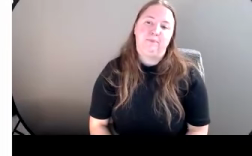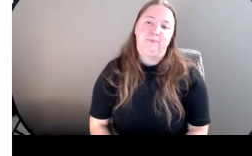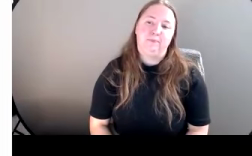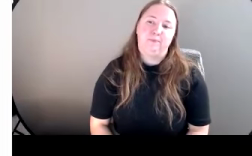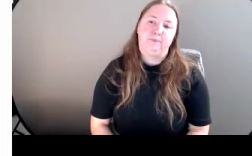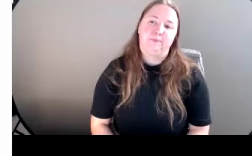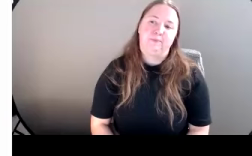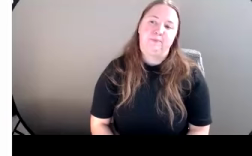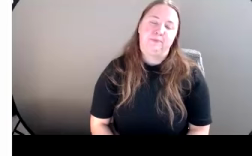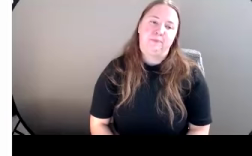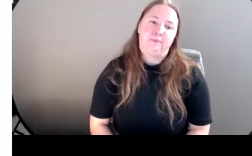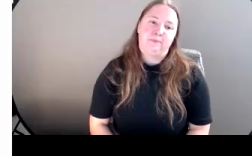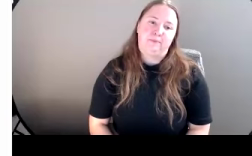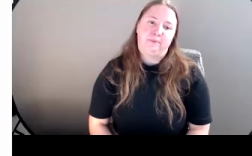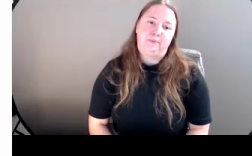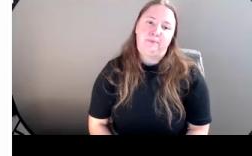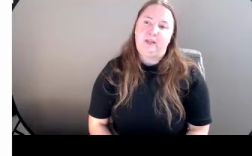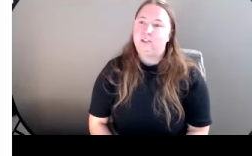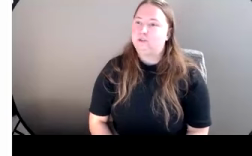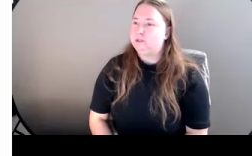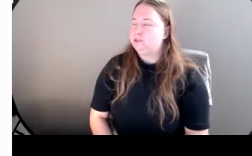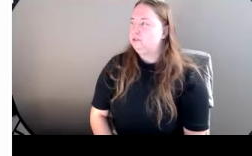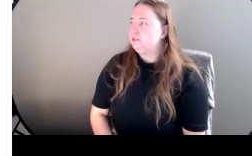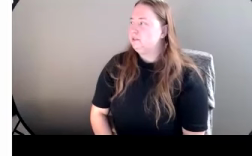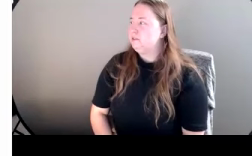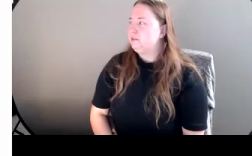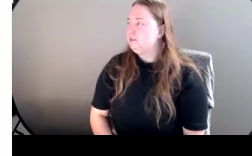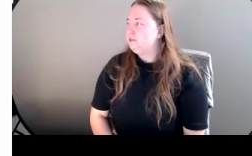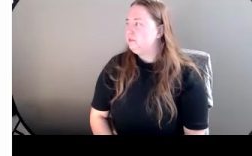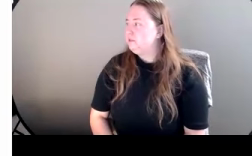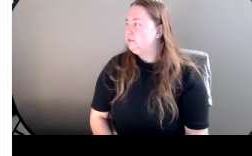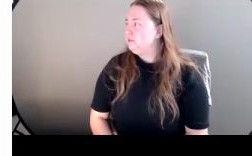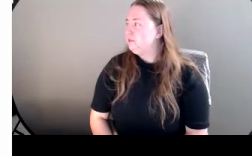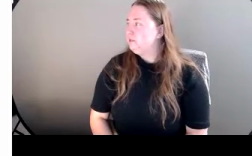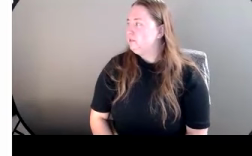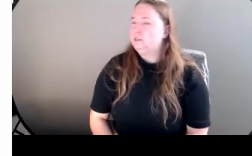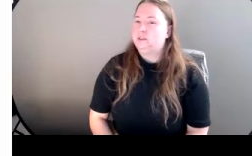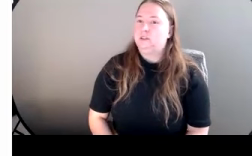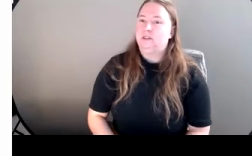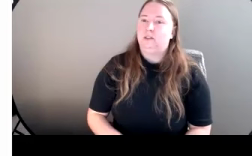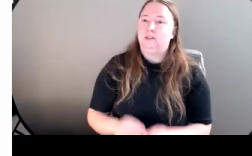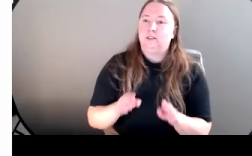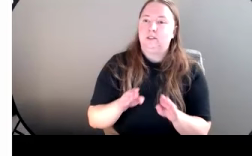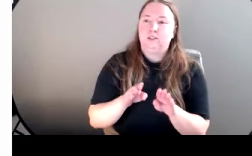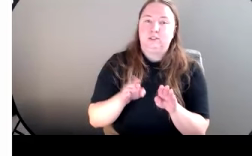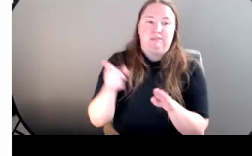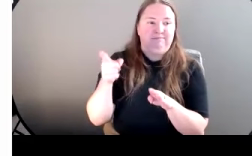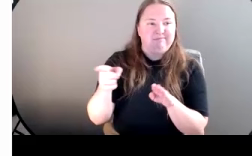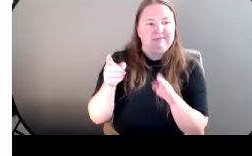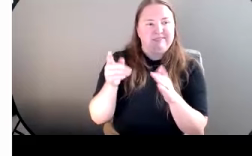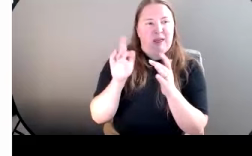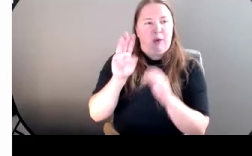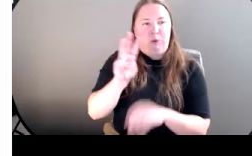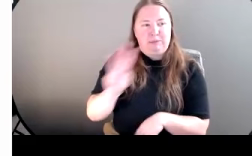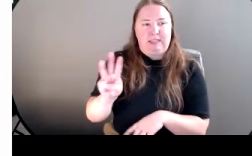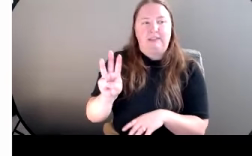there's something called an open attribution builder. And I'm going to